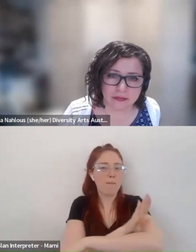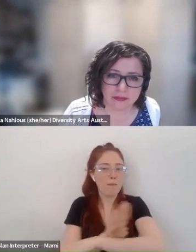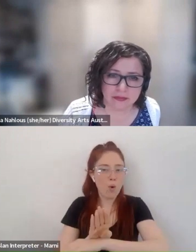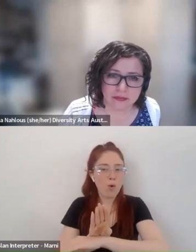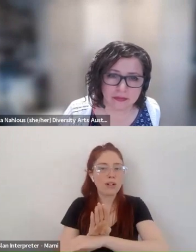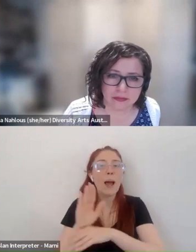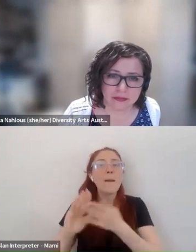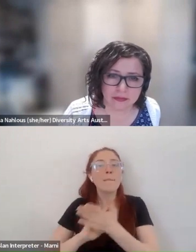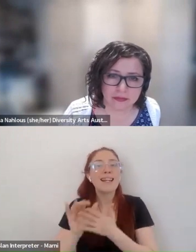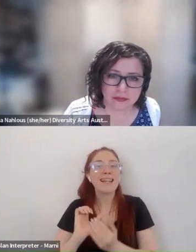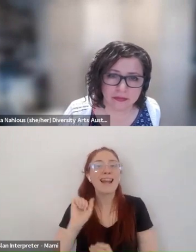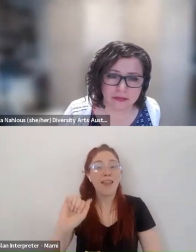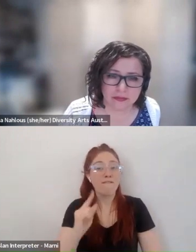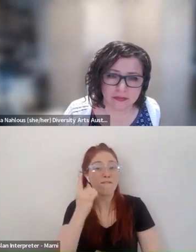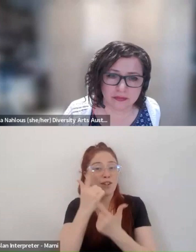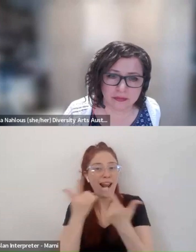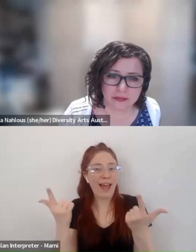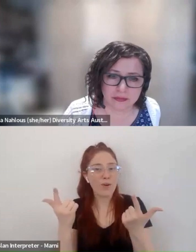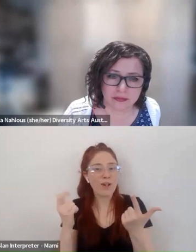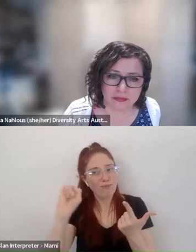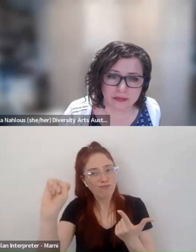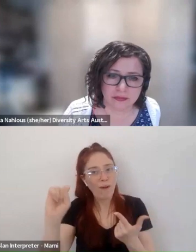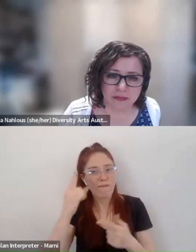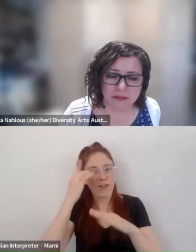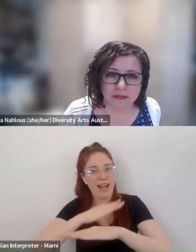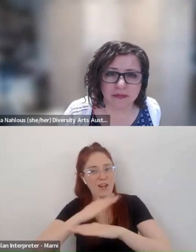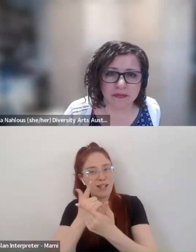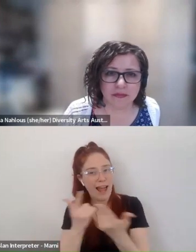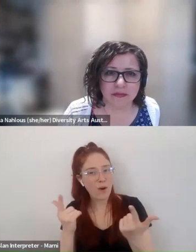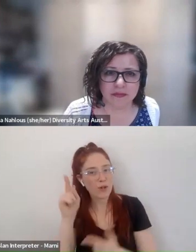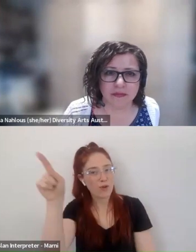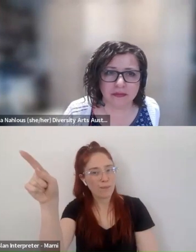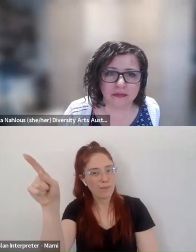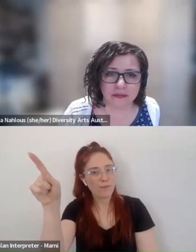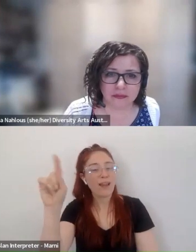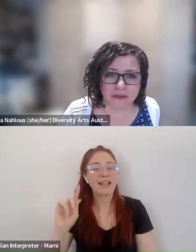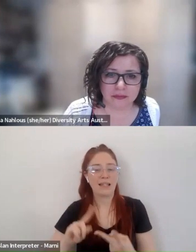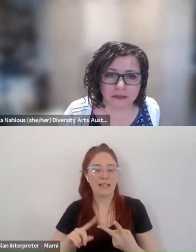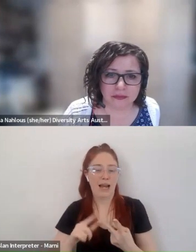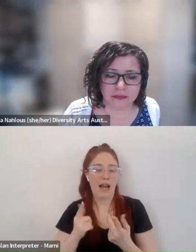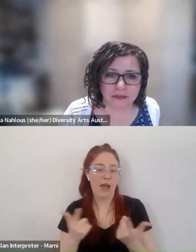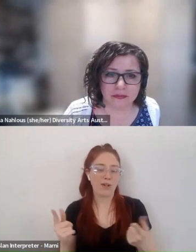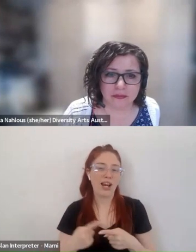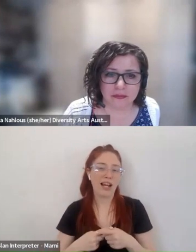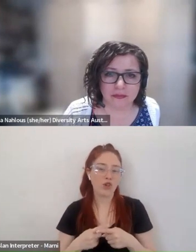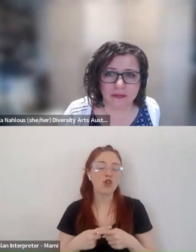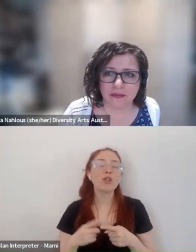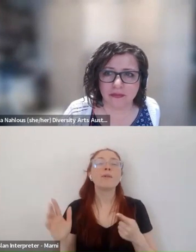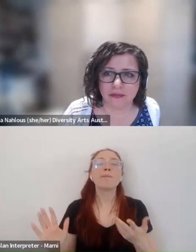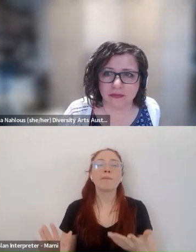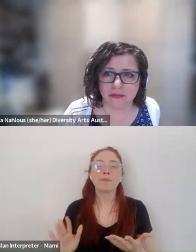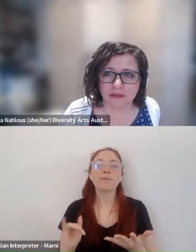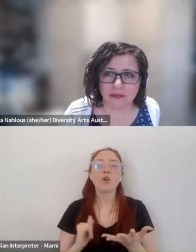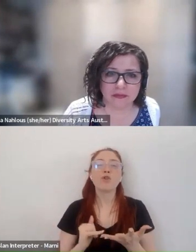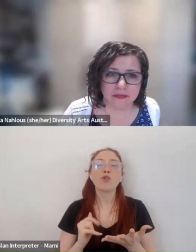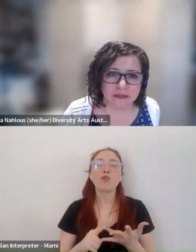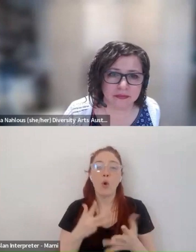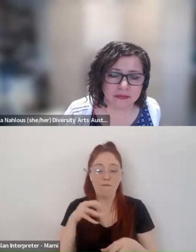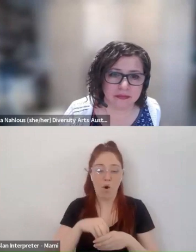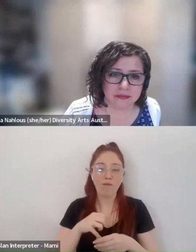English. But she was on our board. And what was really tricky about all of that was the, and I know, this sounds